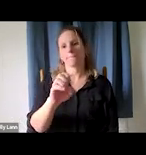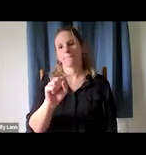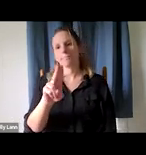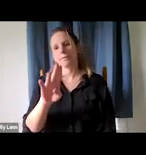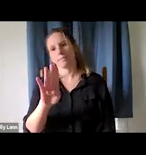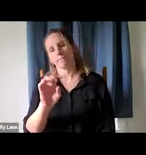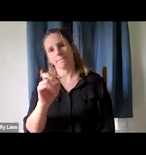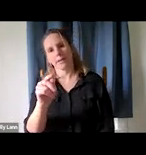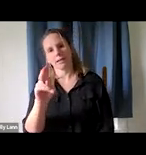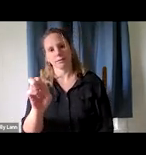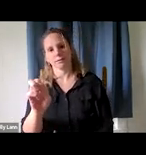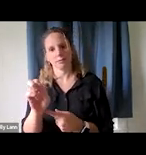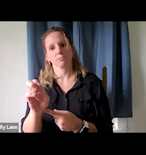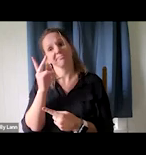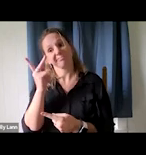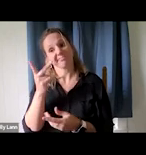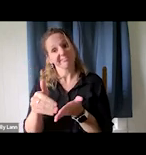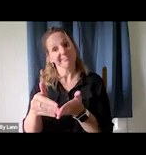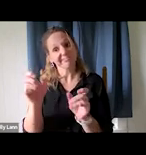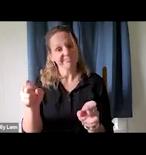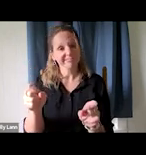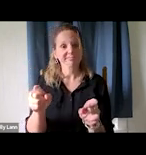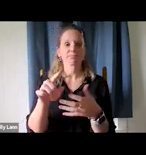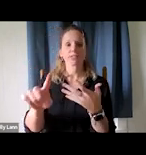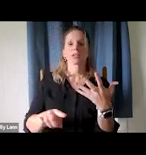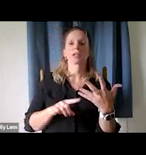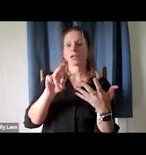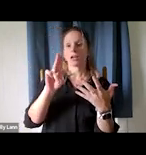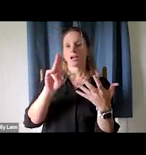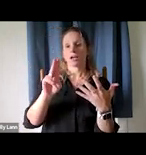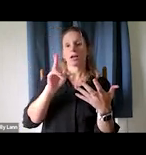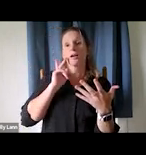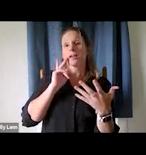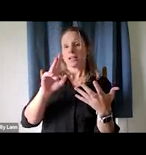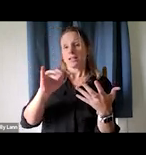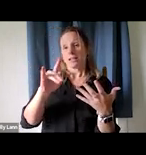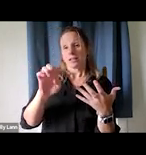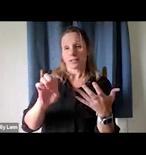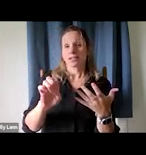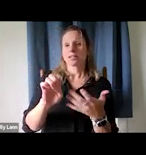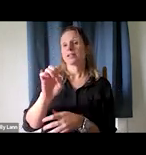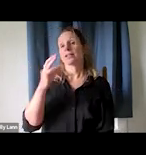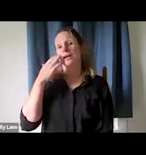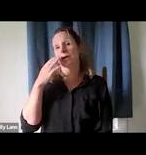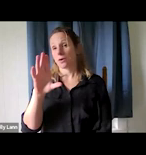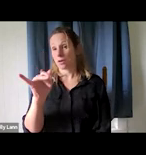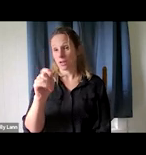which we do see routinely. Nicotine use disorders, caffeine-induced disorders.